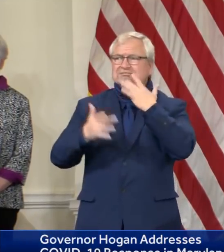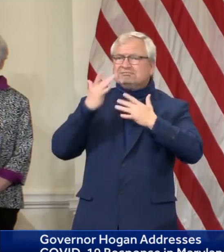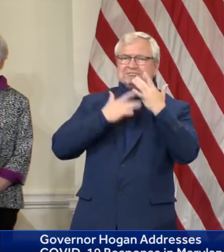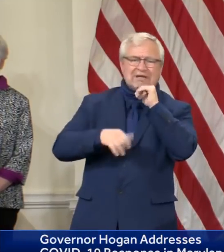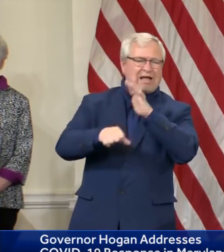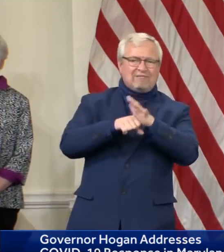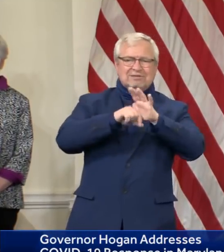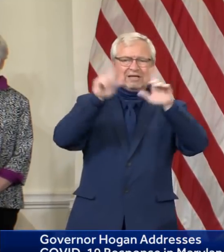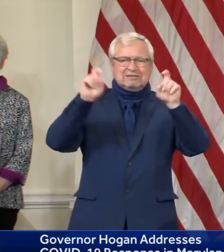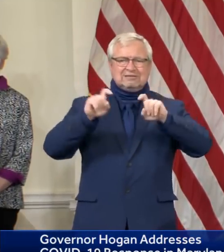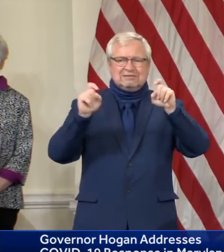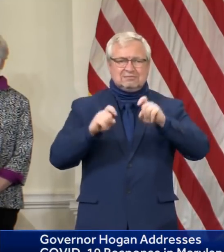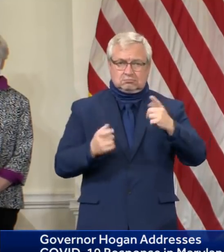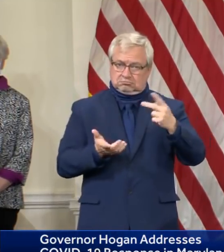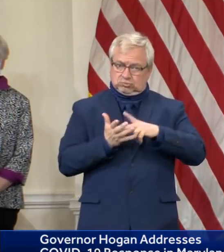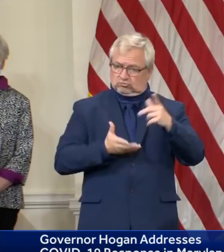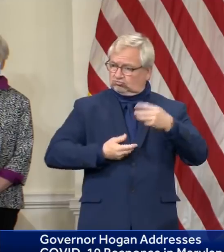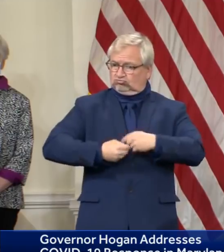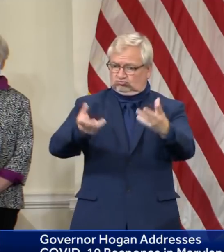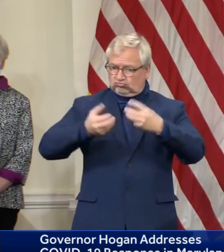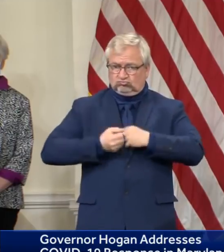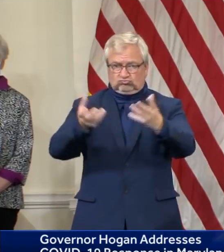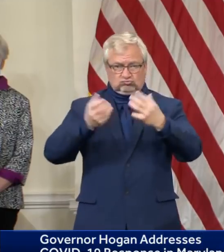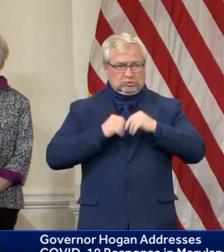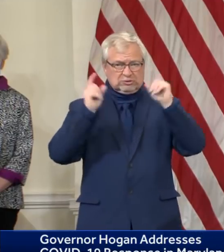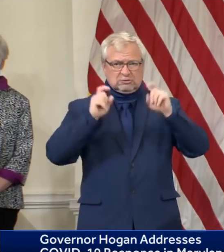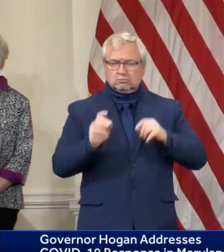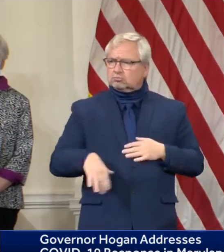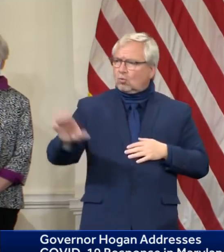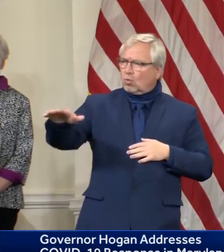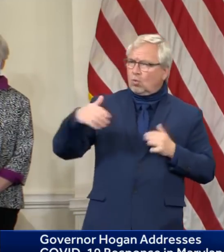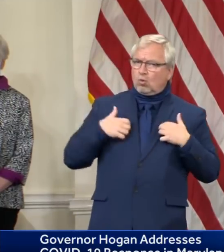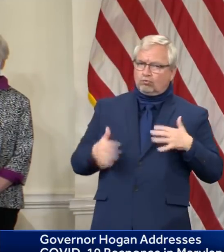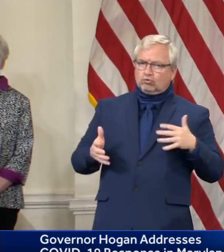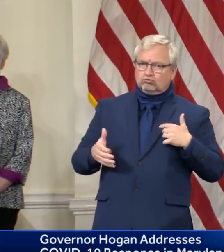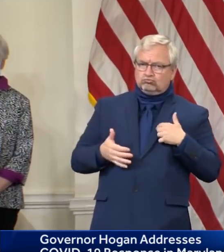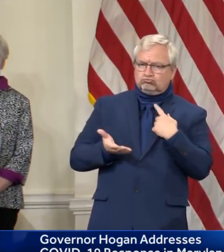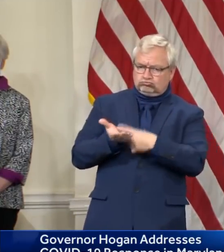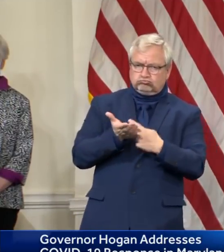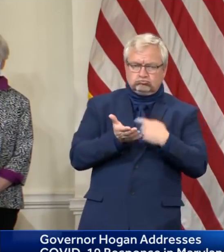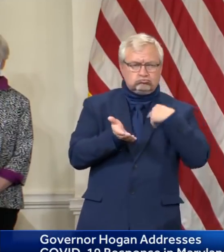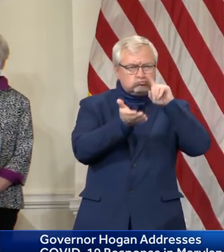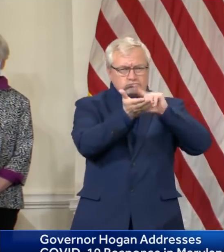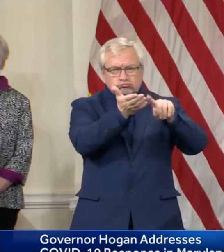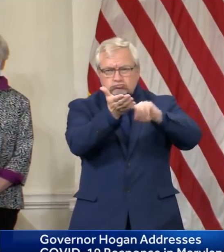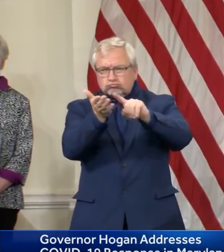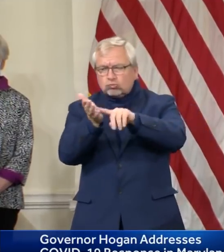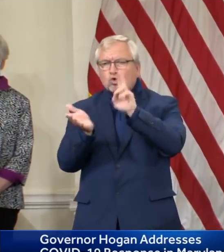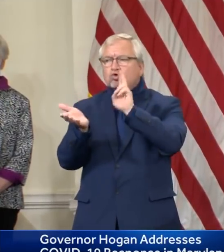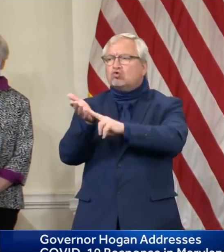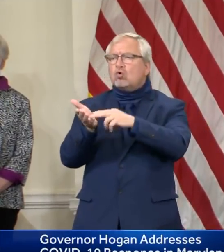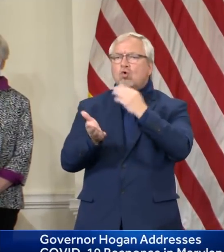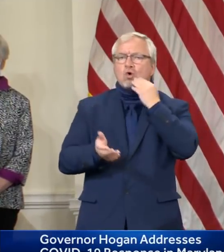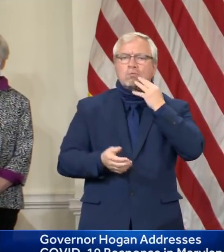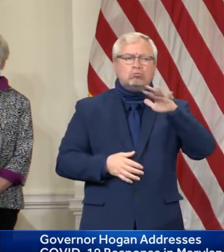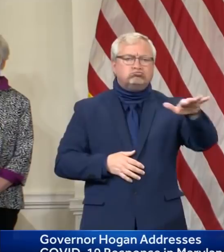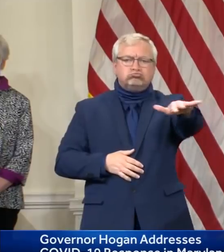WHAT IS YOUR PLAN FOR THE SCRUBBER DEXTER MEETING THOSE TESTS?